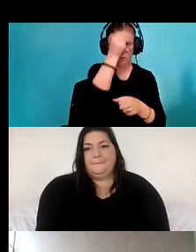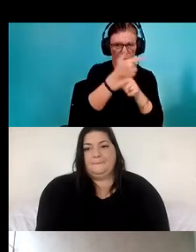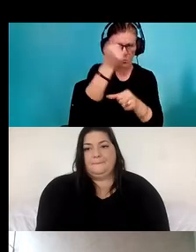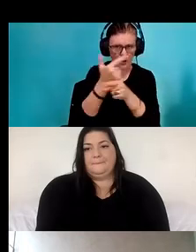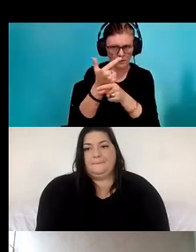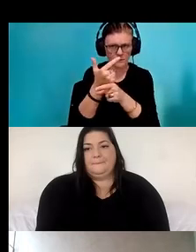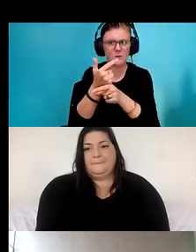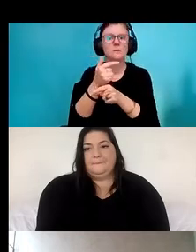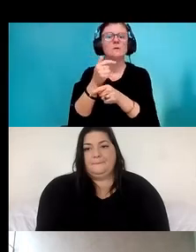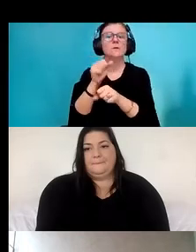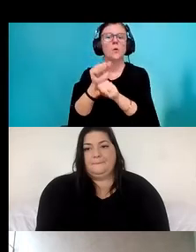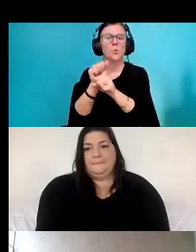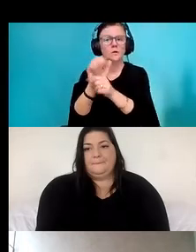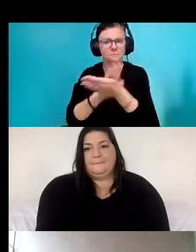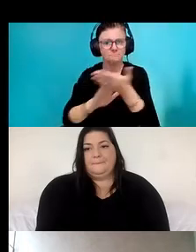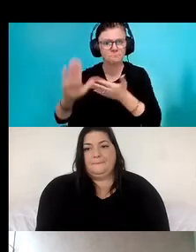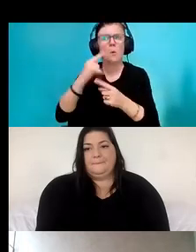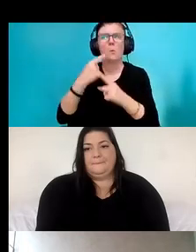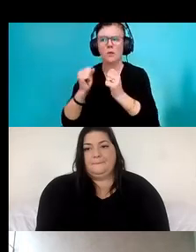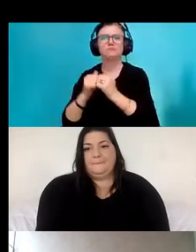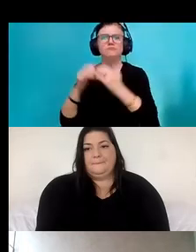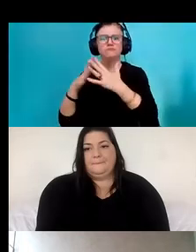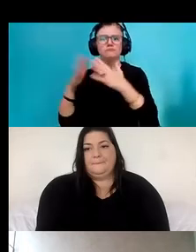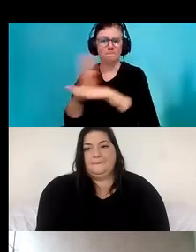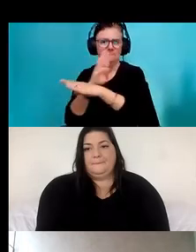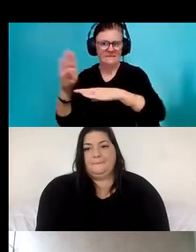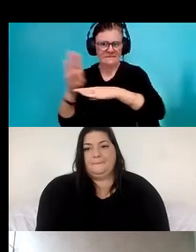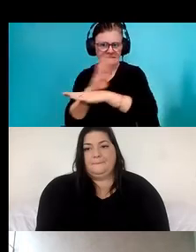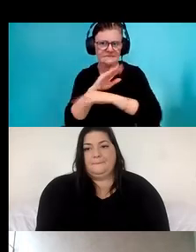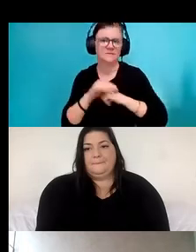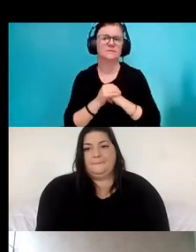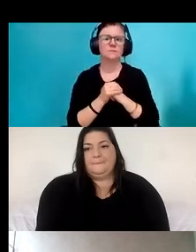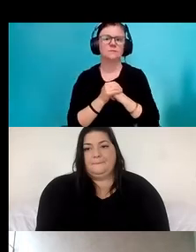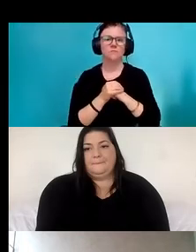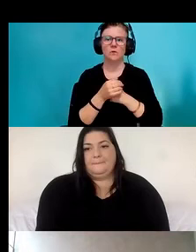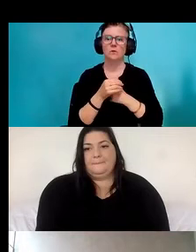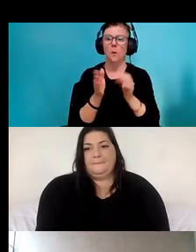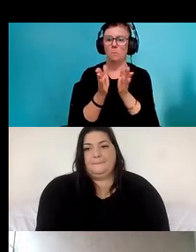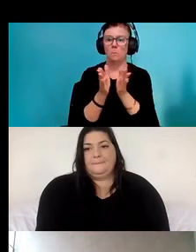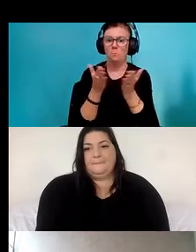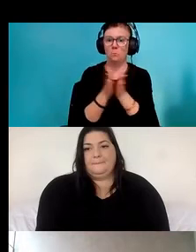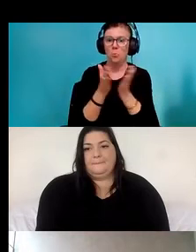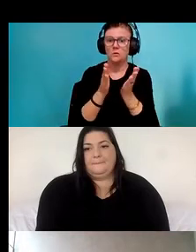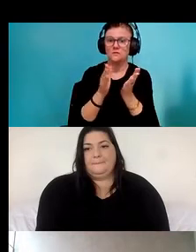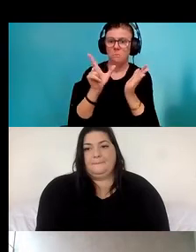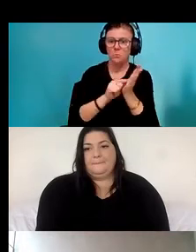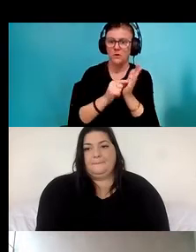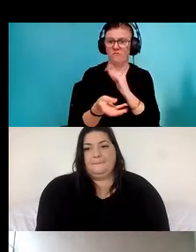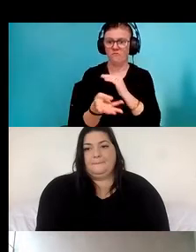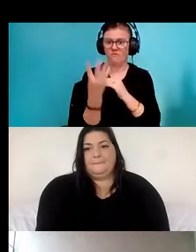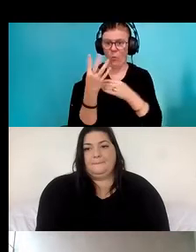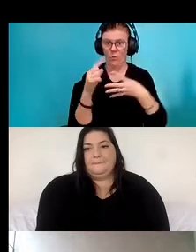and social entrepreneurship. Together, they have co-authored four bestselling books, including Switch--